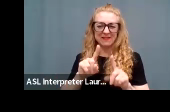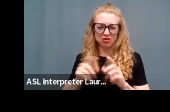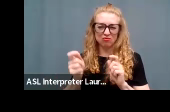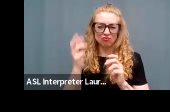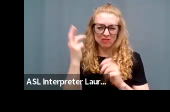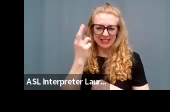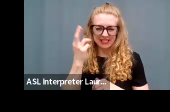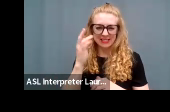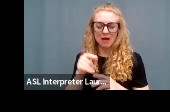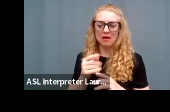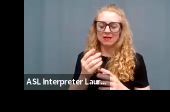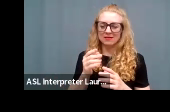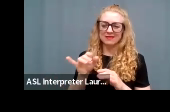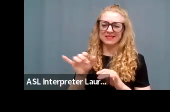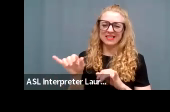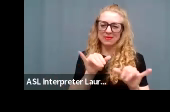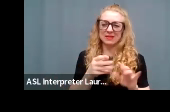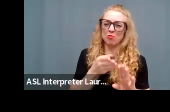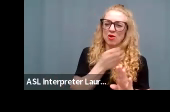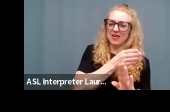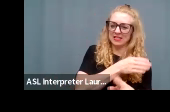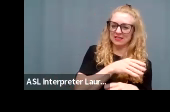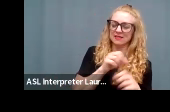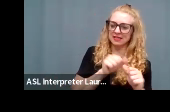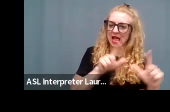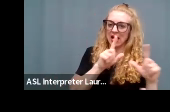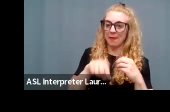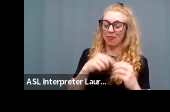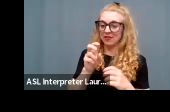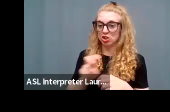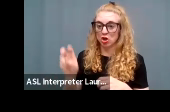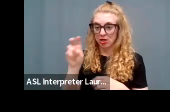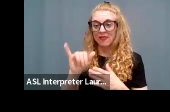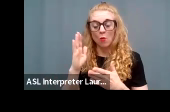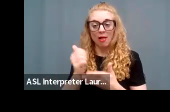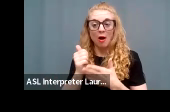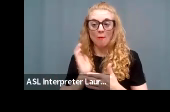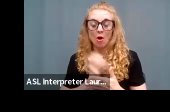previous slide it's it's a journey that will help us in our planning process determine how